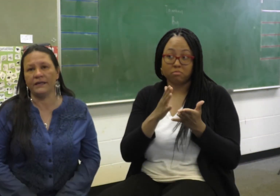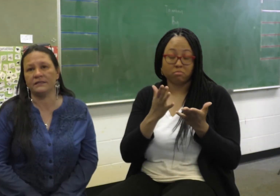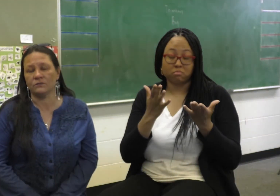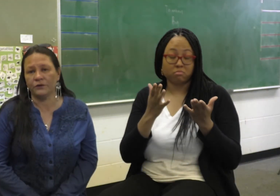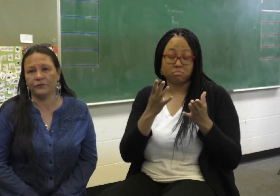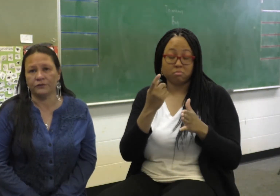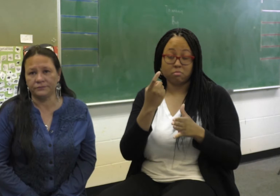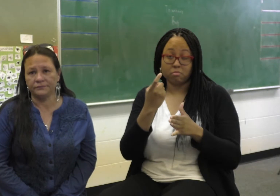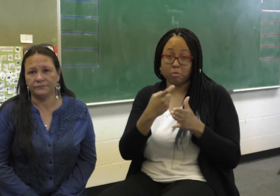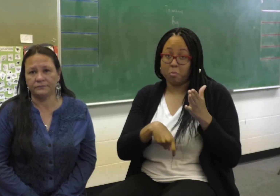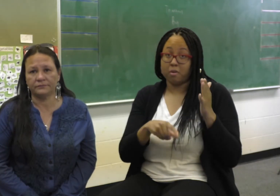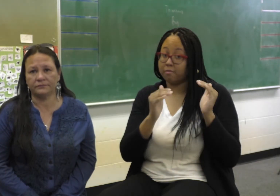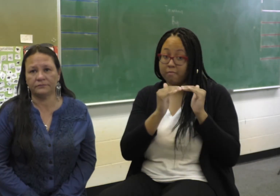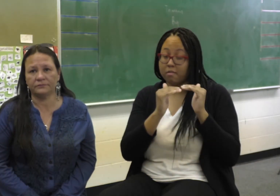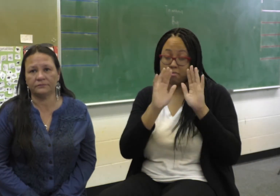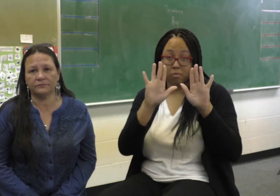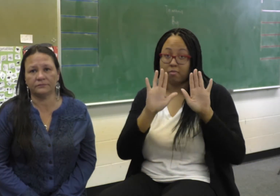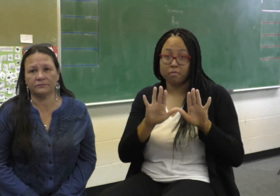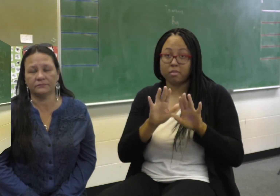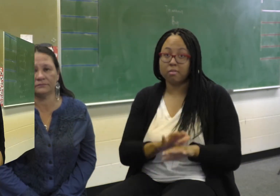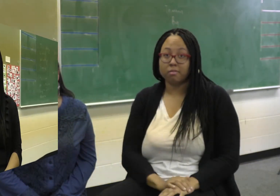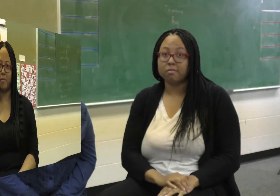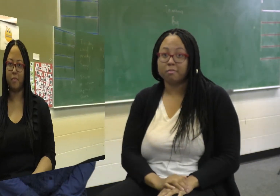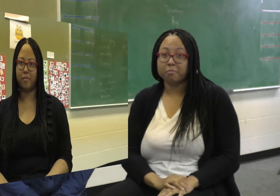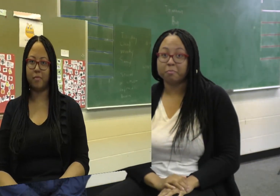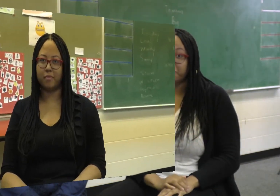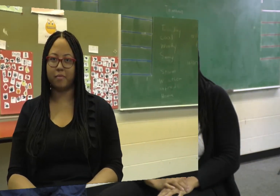ummm the price is wonderful